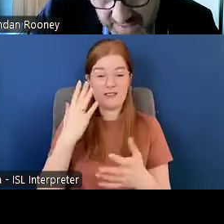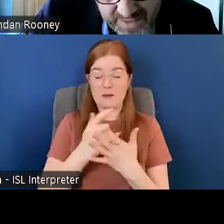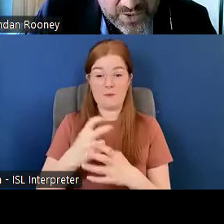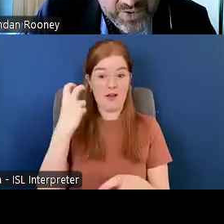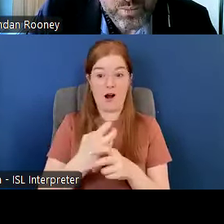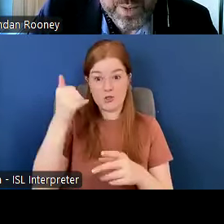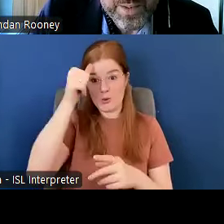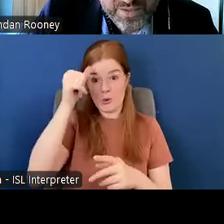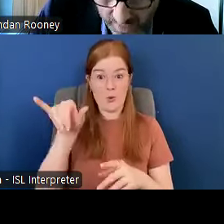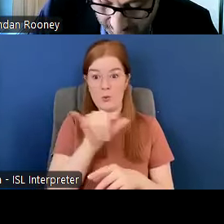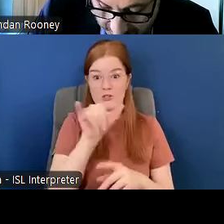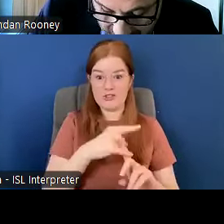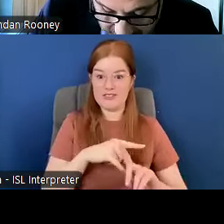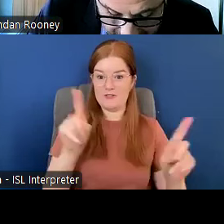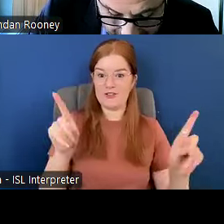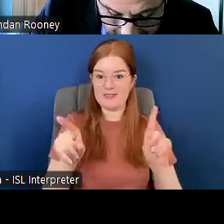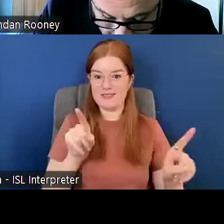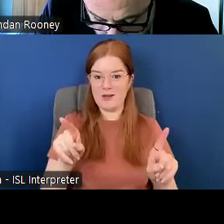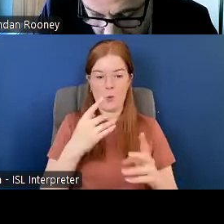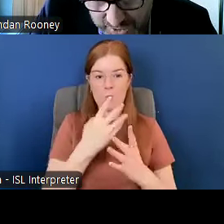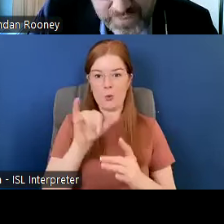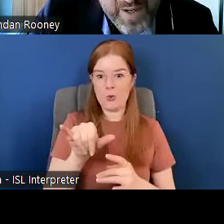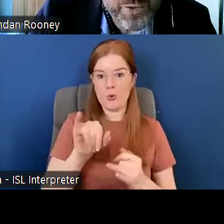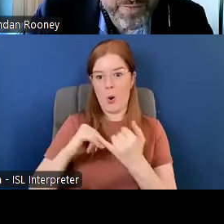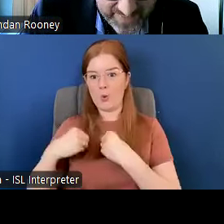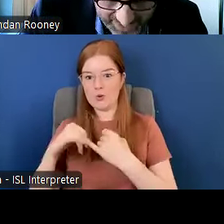distinguish one artist's work from the other, as you'll find when you visit the